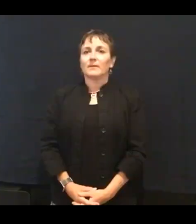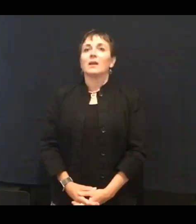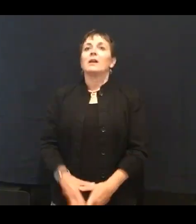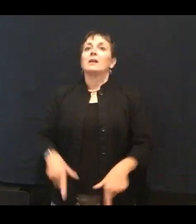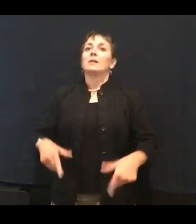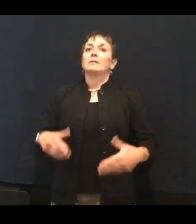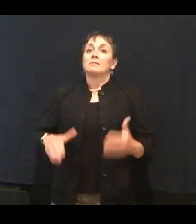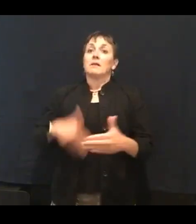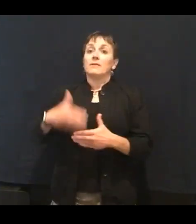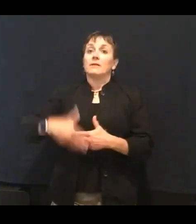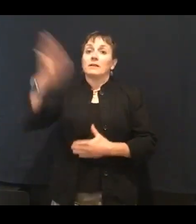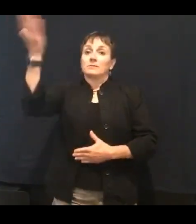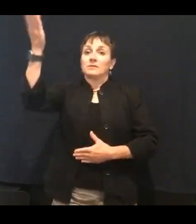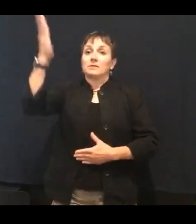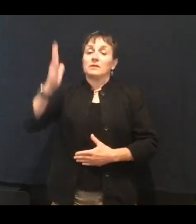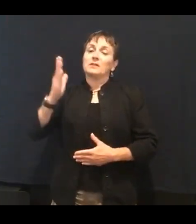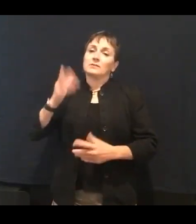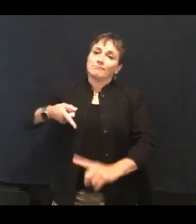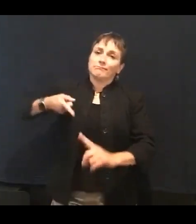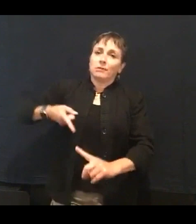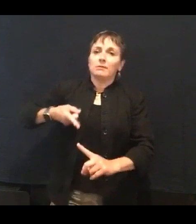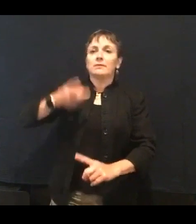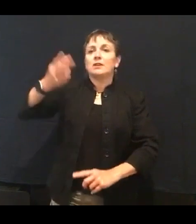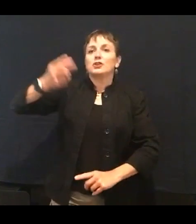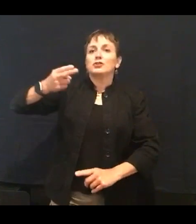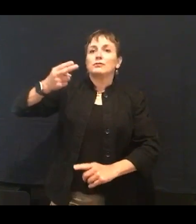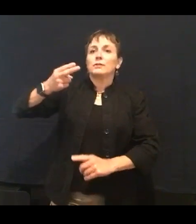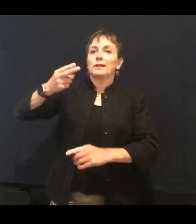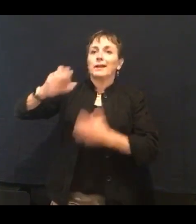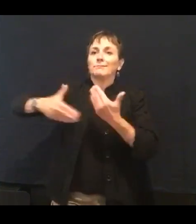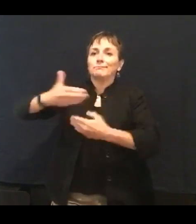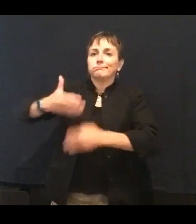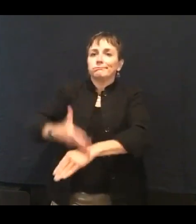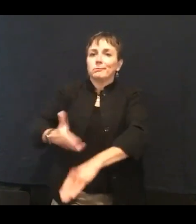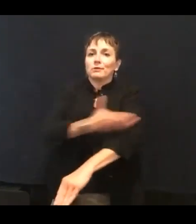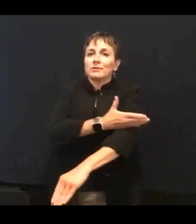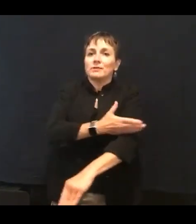The following presentation on the history and progress of the Usher III Initiative was